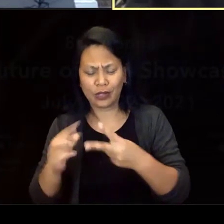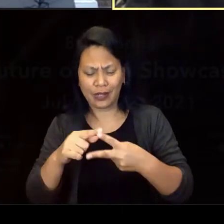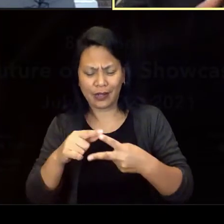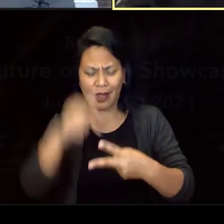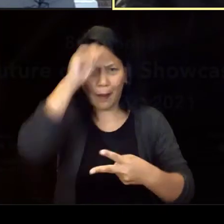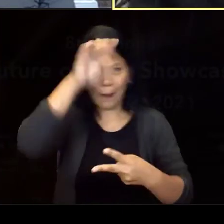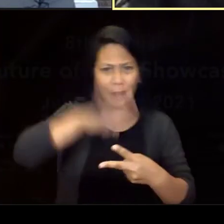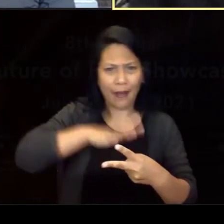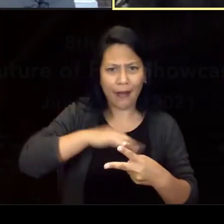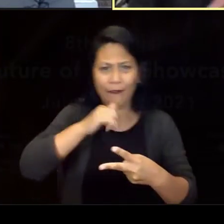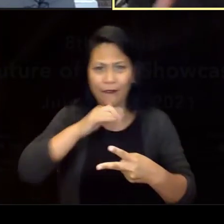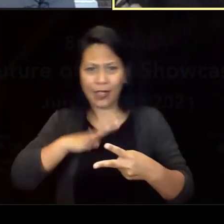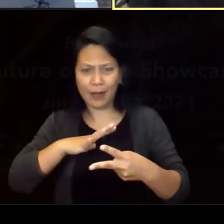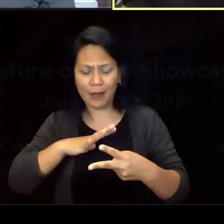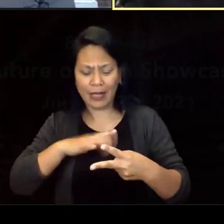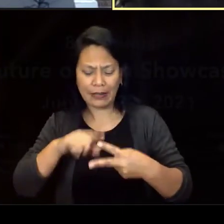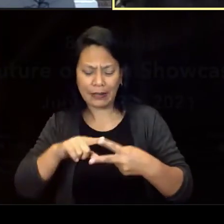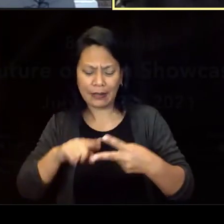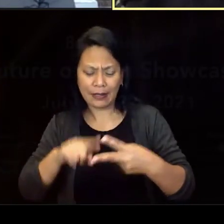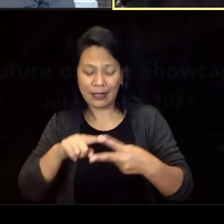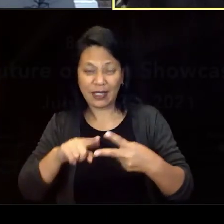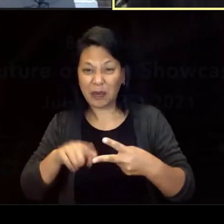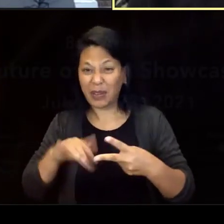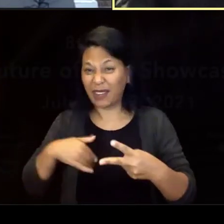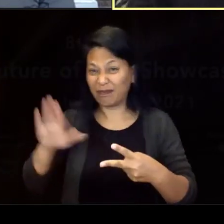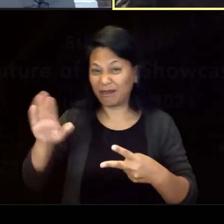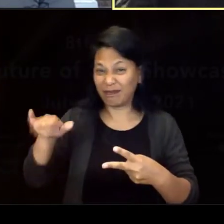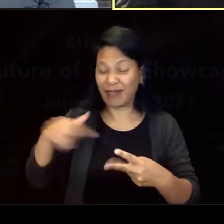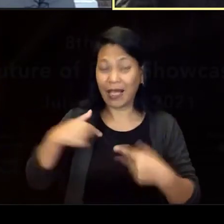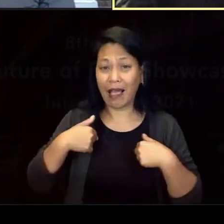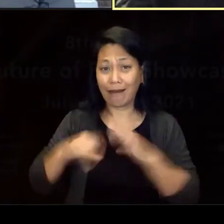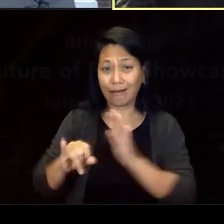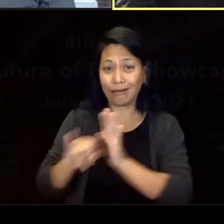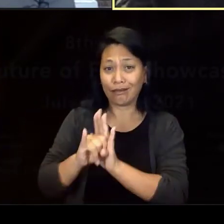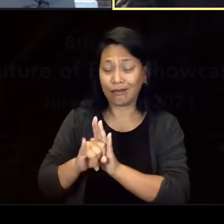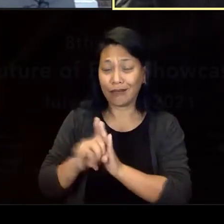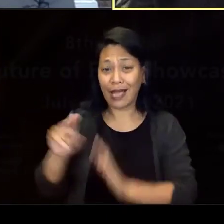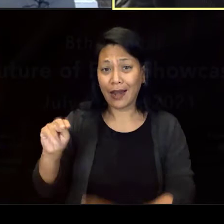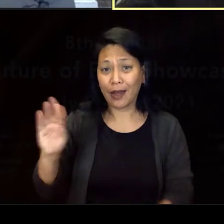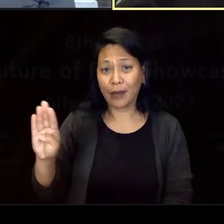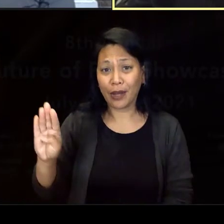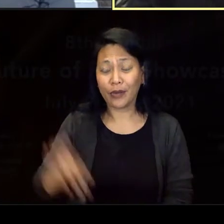like, Hey, I actually identify as non binary. Is there a place for that?